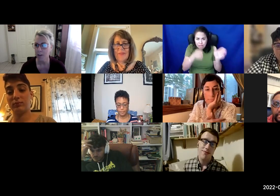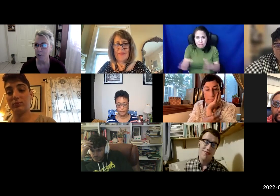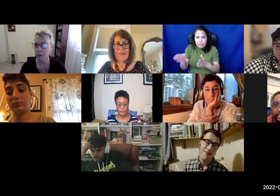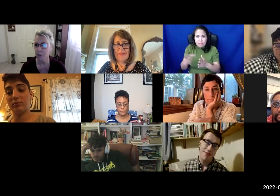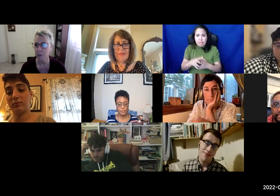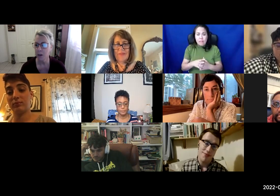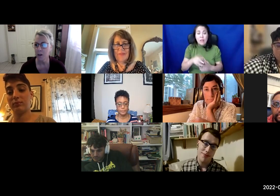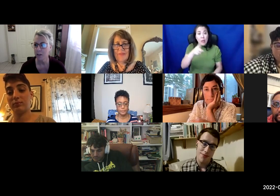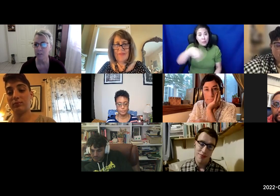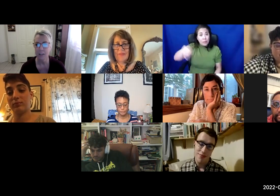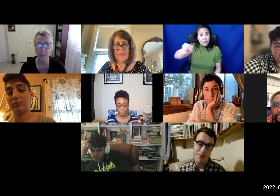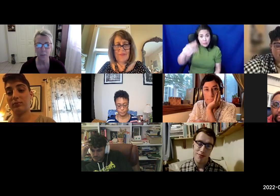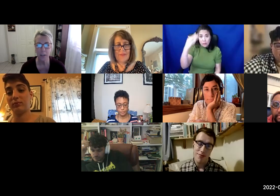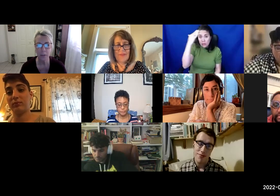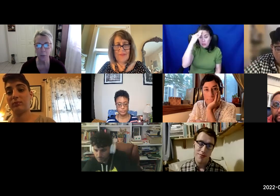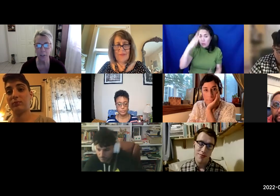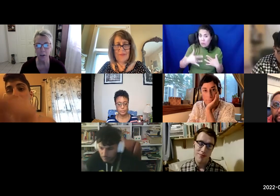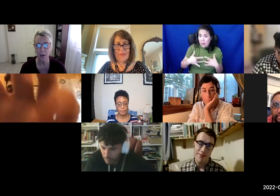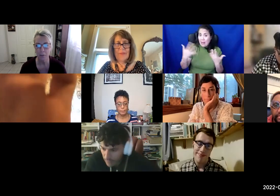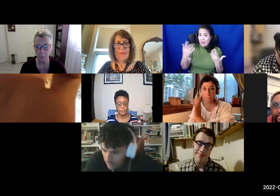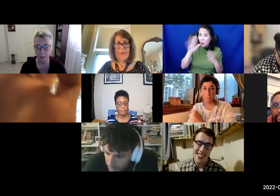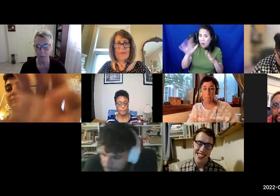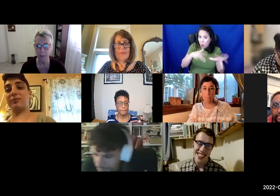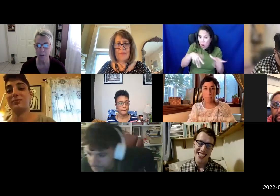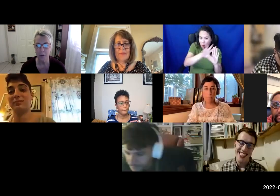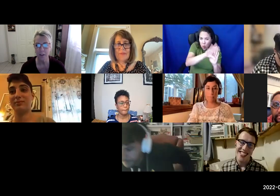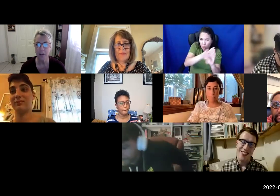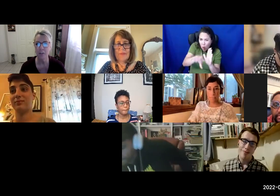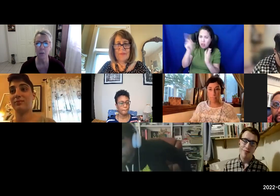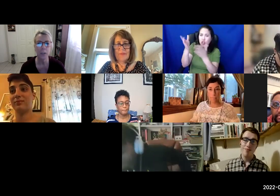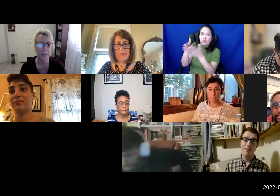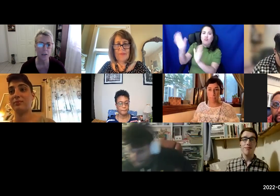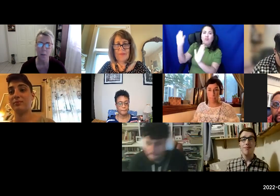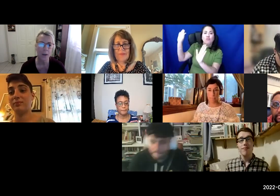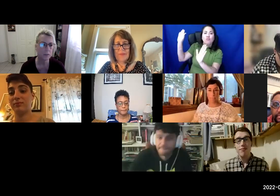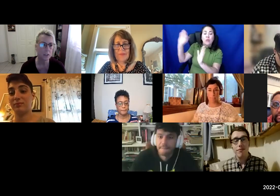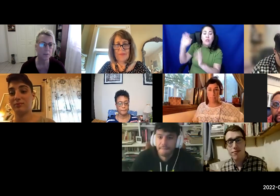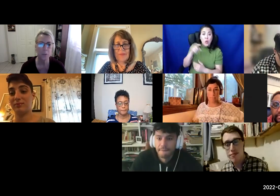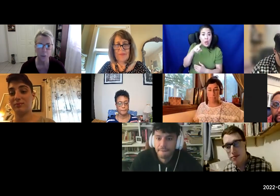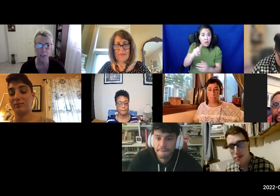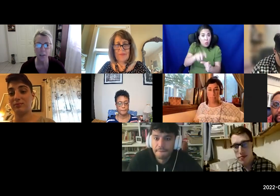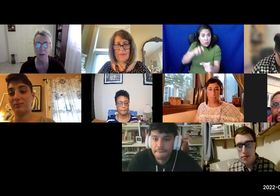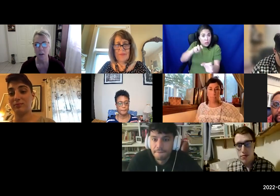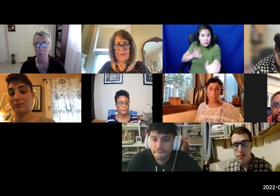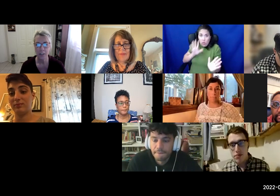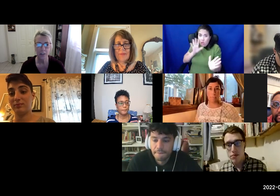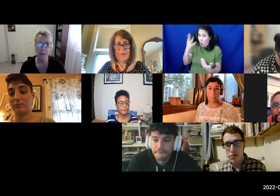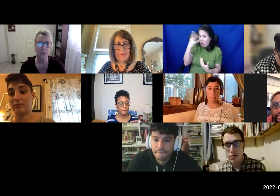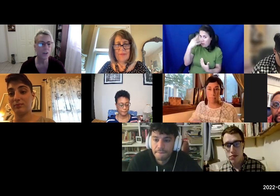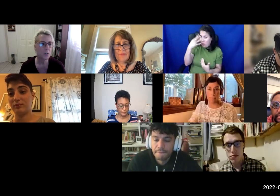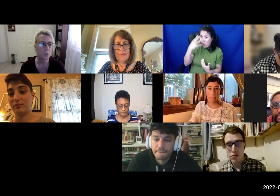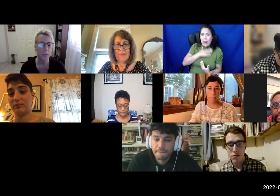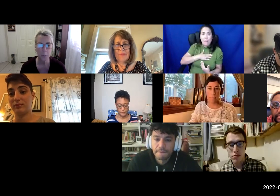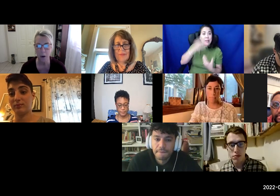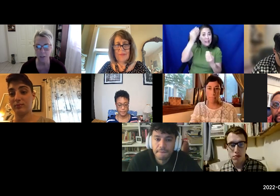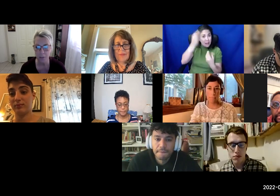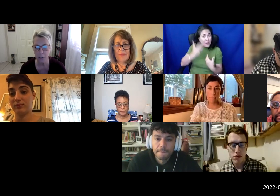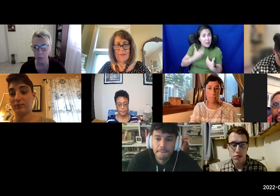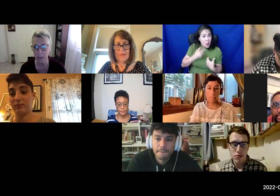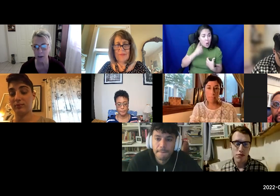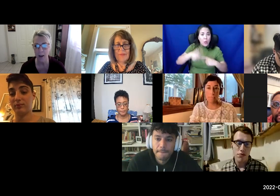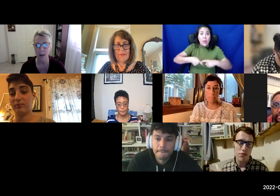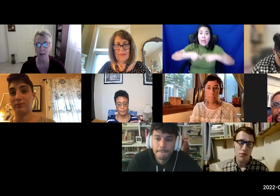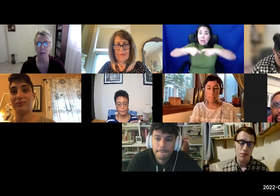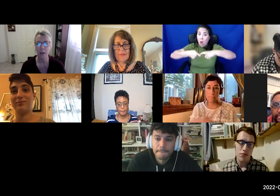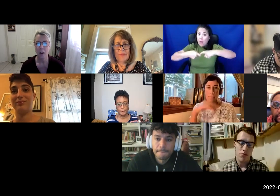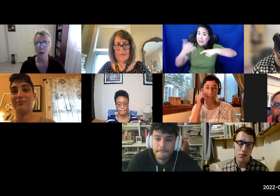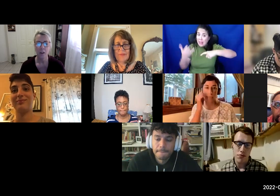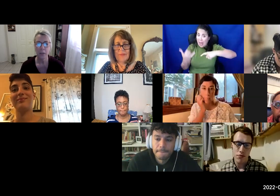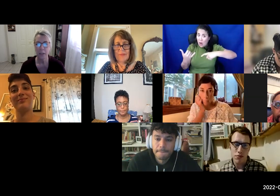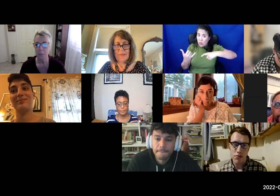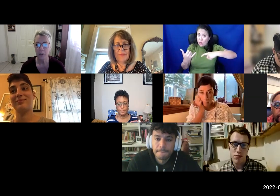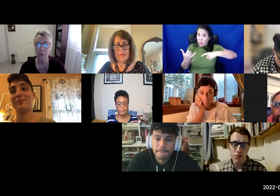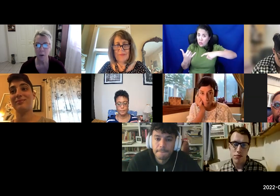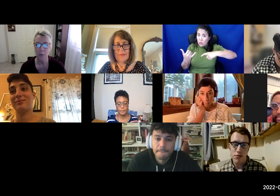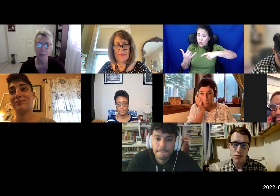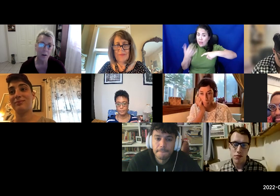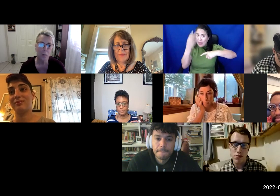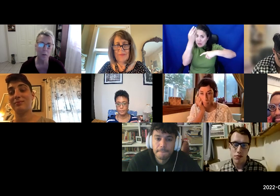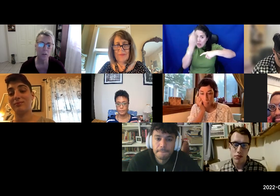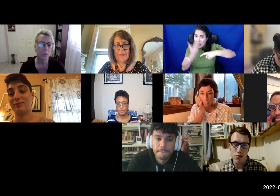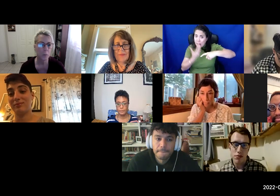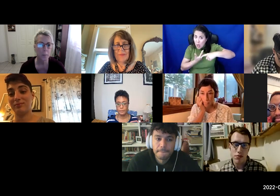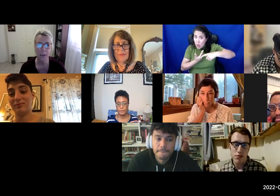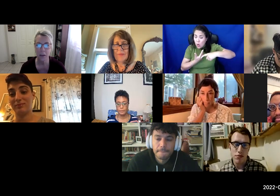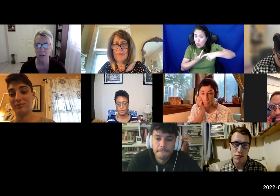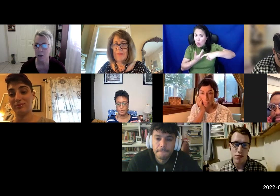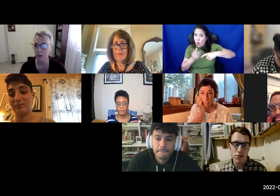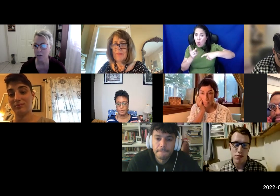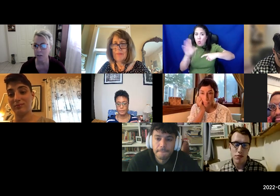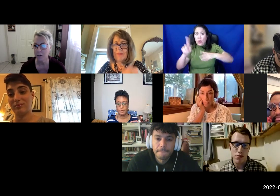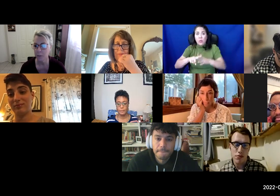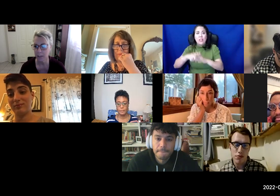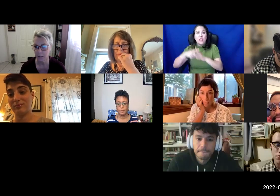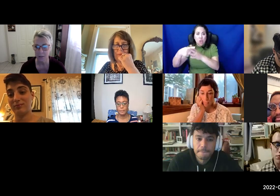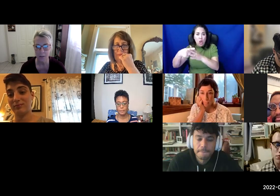Tonya Suther: As you know, the event is being recorded for the public, so if any of you would like to off out of the recording please just let us know, so we can pause the recording and you can let me know now or when we begin the readings.